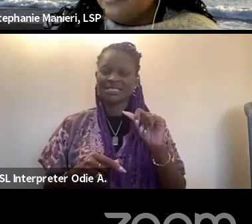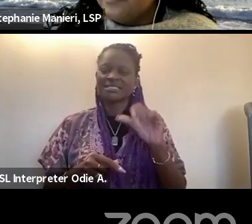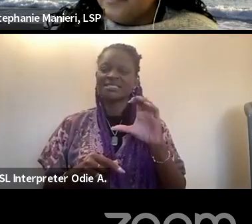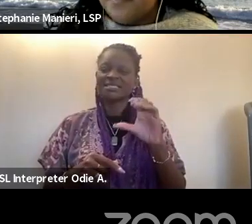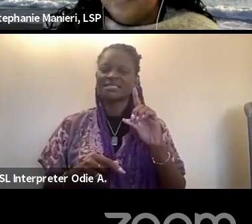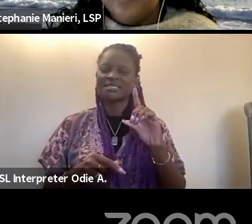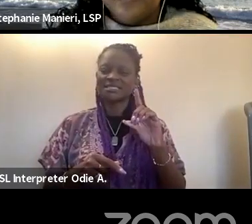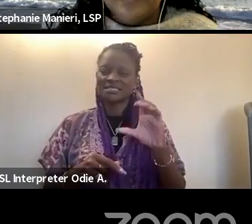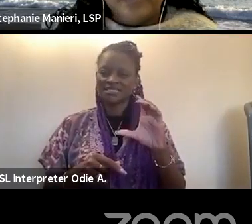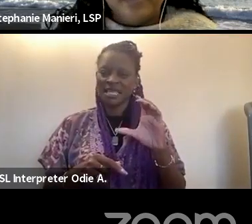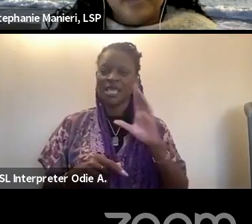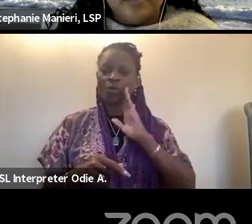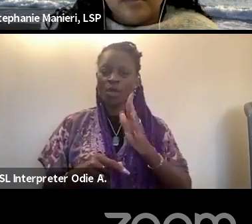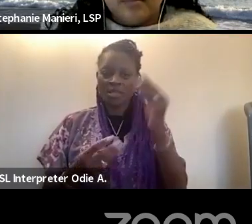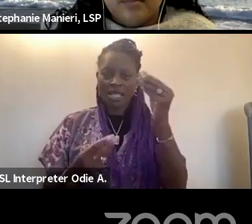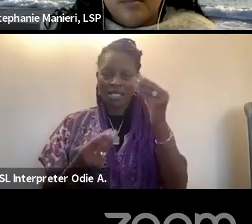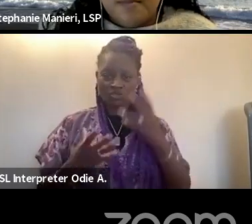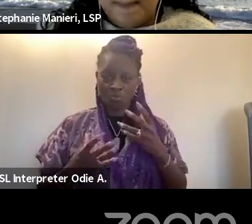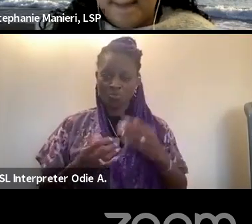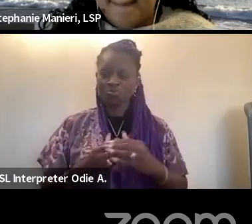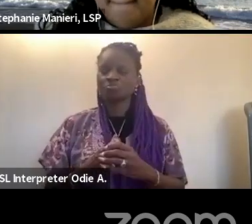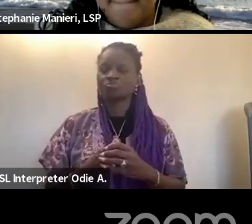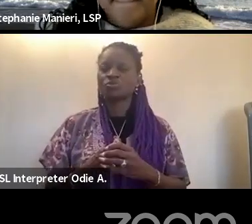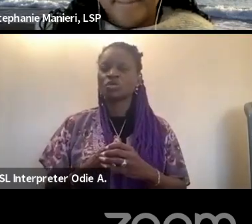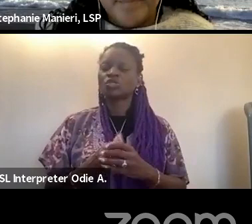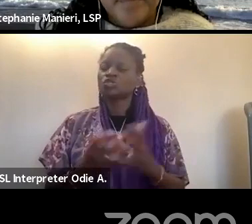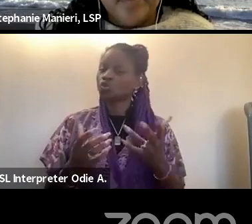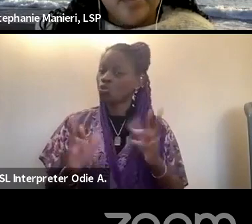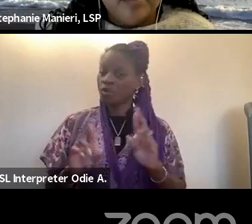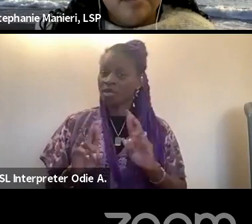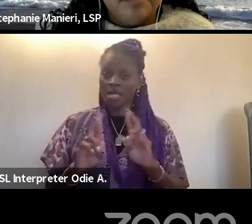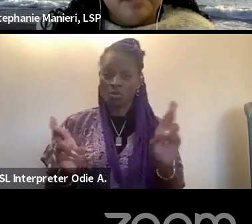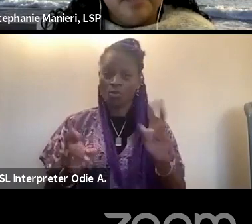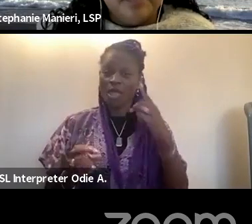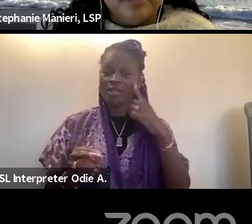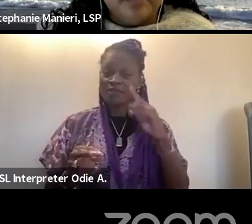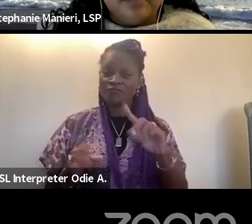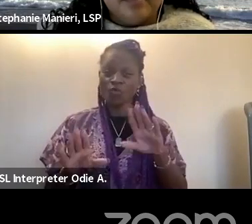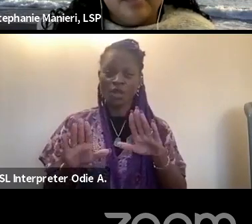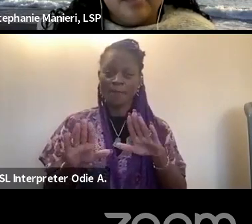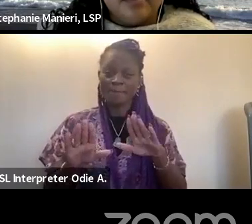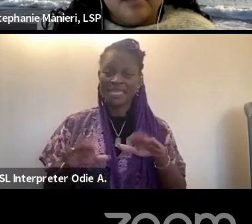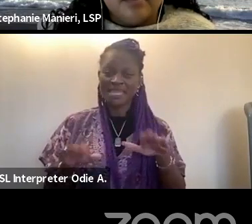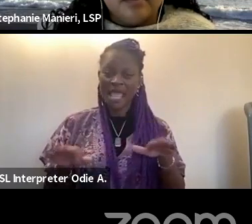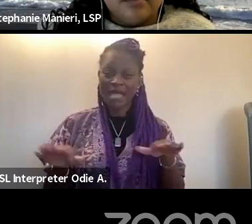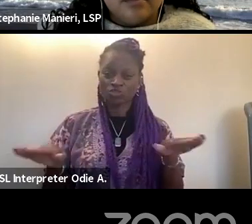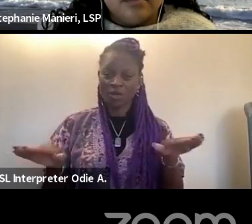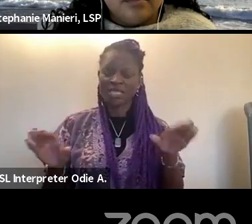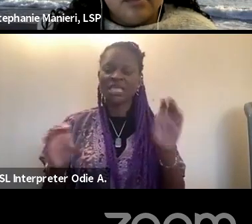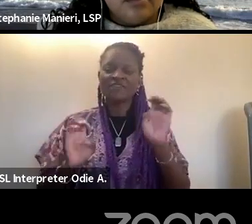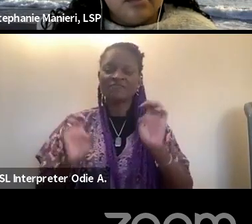So here we are already planning for Pediatric Vaccination campaign. As with our effort to vaccinate those